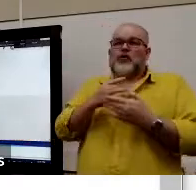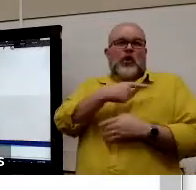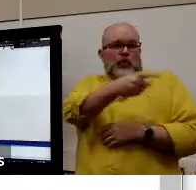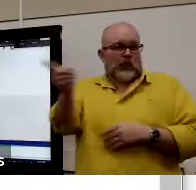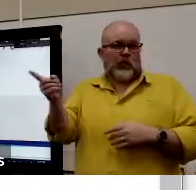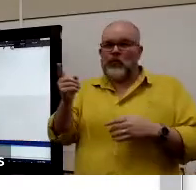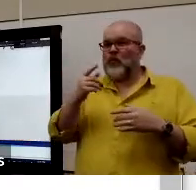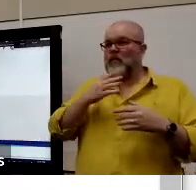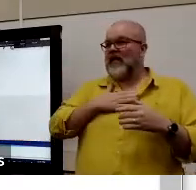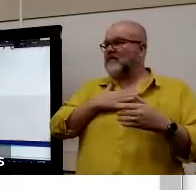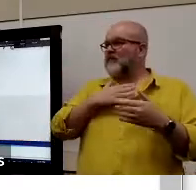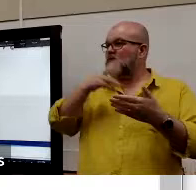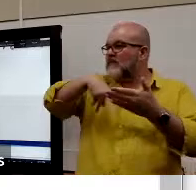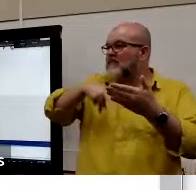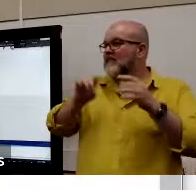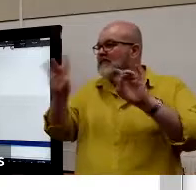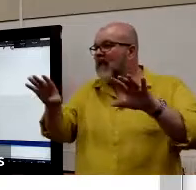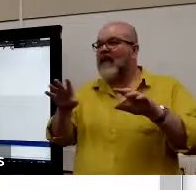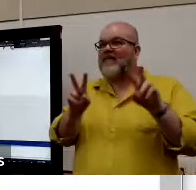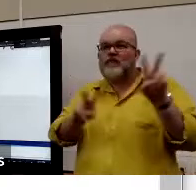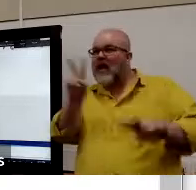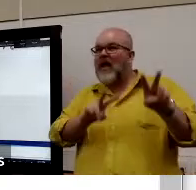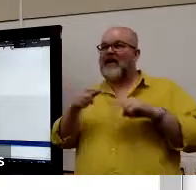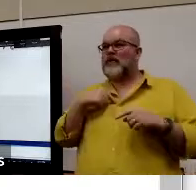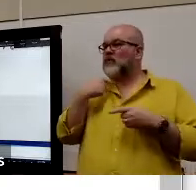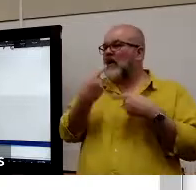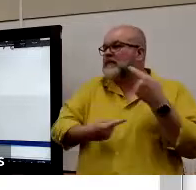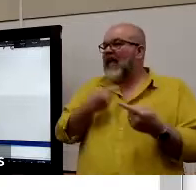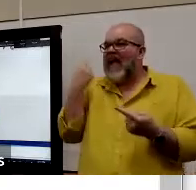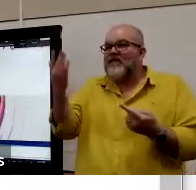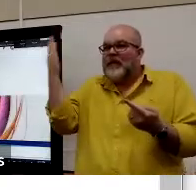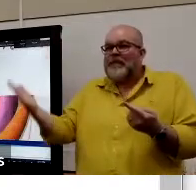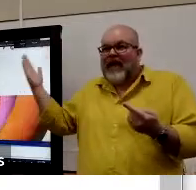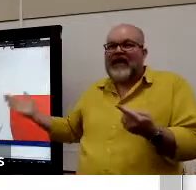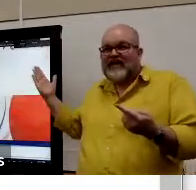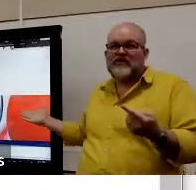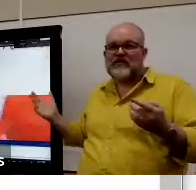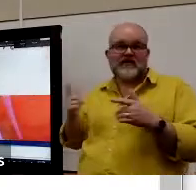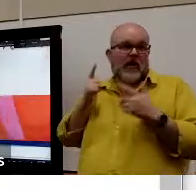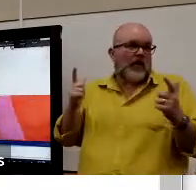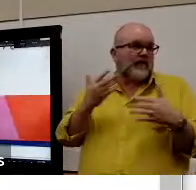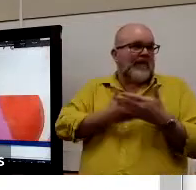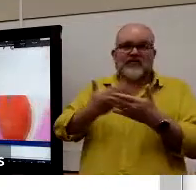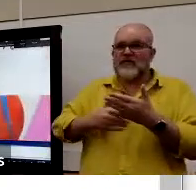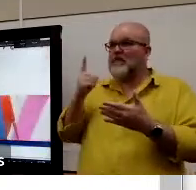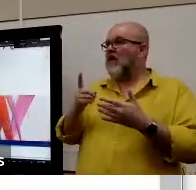And I'm sure you would all like to read about the explanation of every page there's a lot